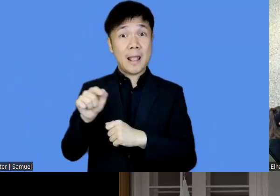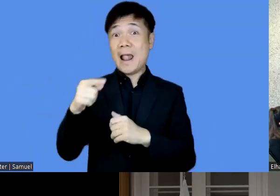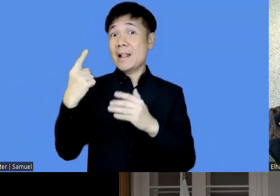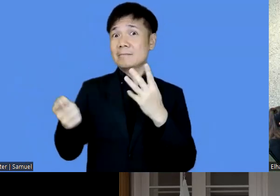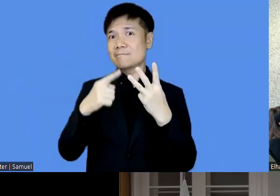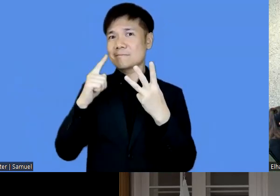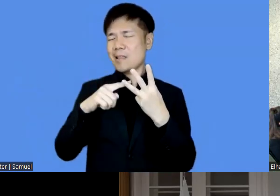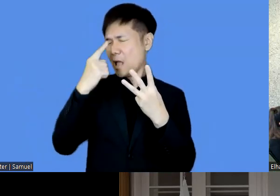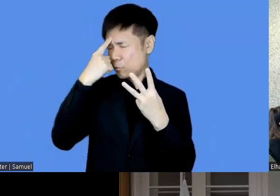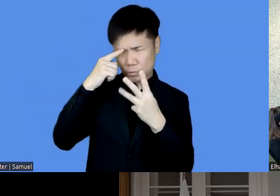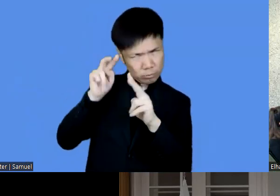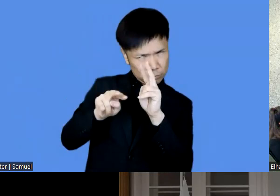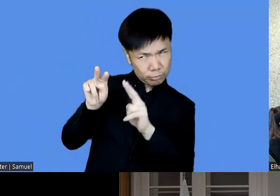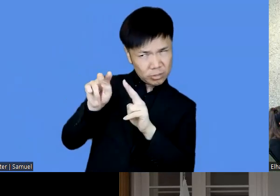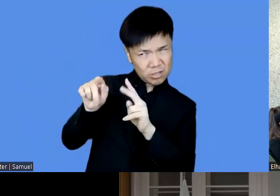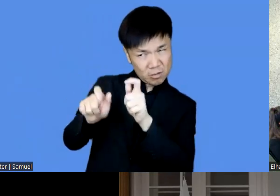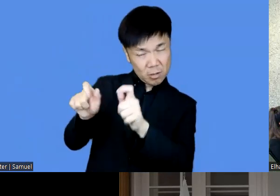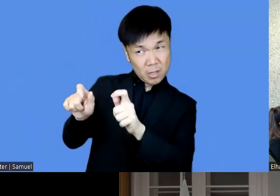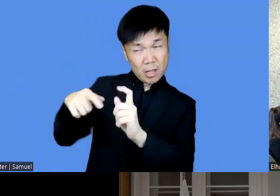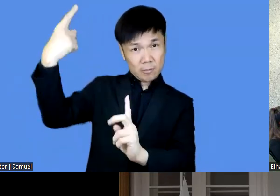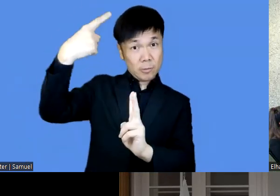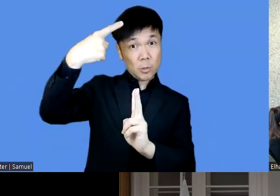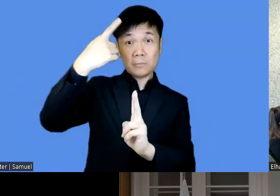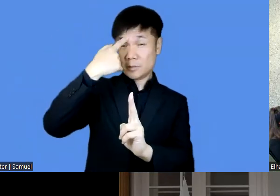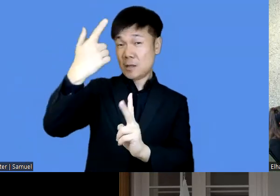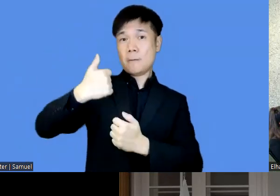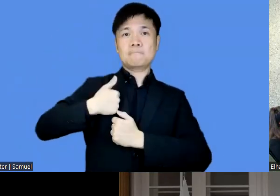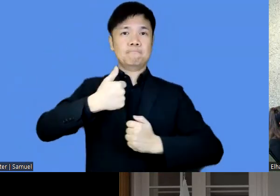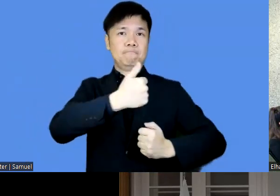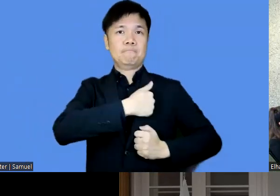for instance, at military checkpoints or in detention.